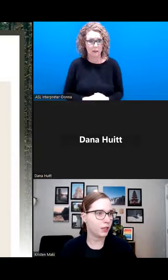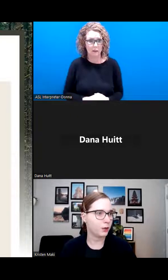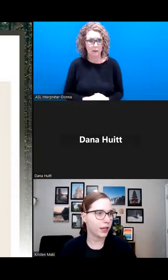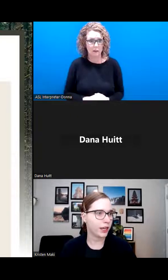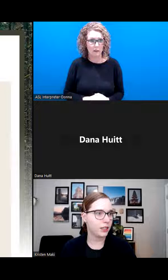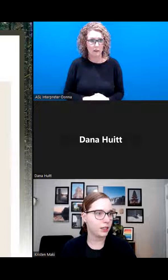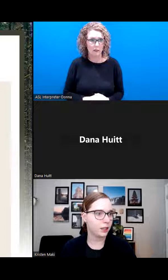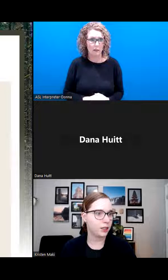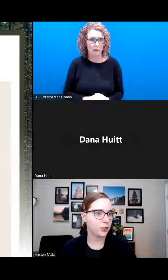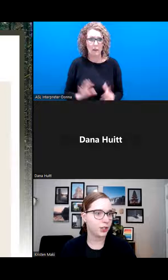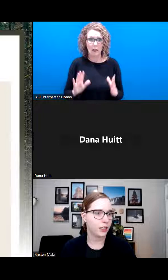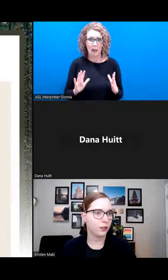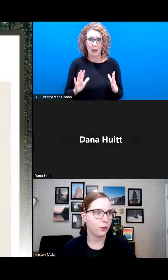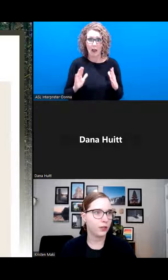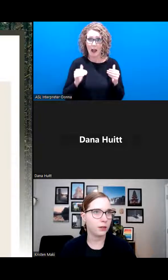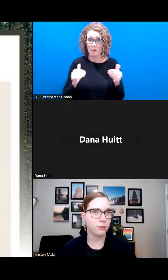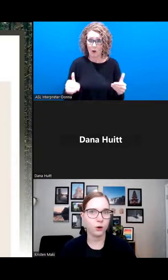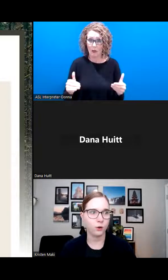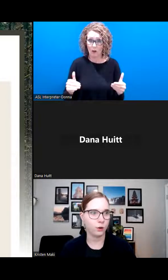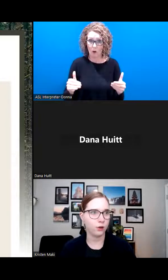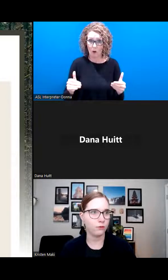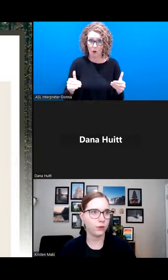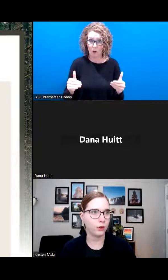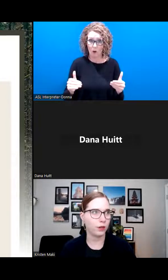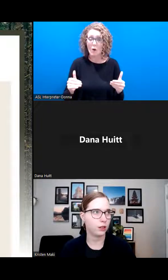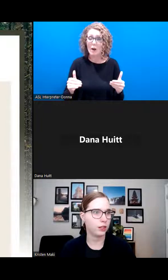to fill out your answers to that. That would help us tailor our